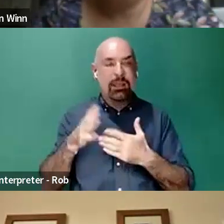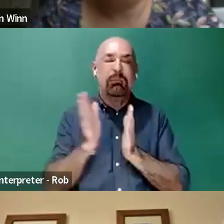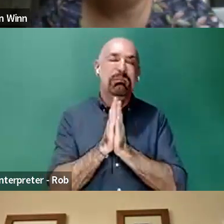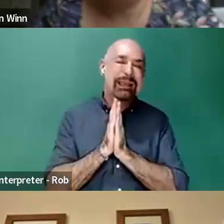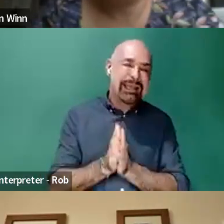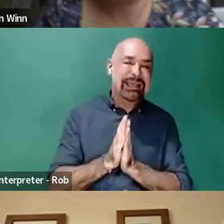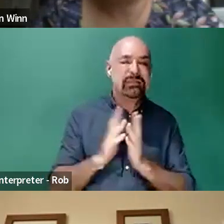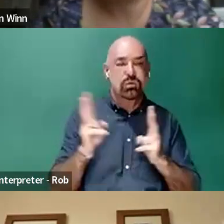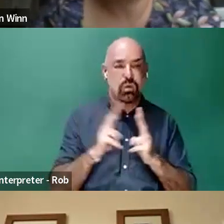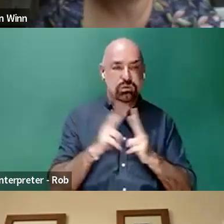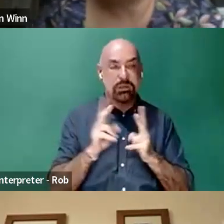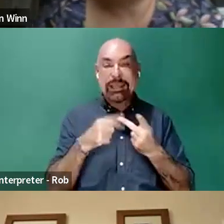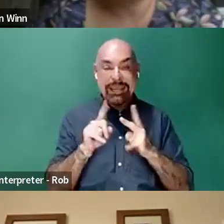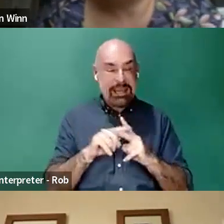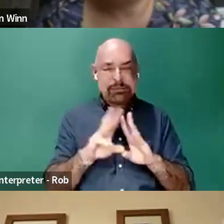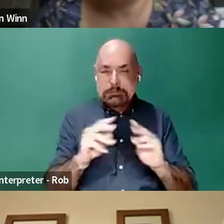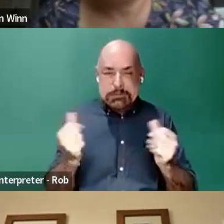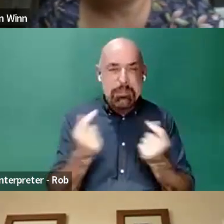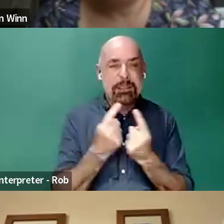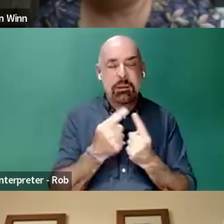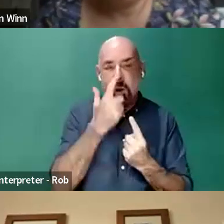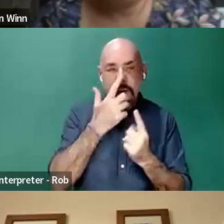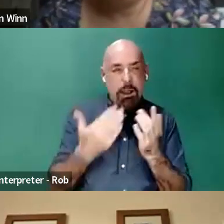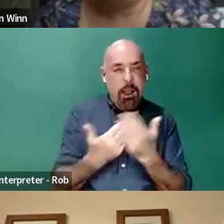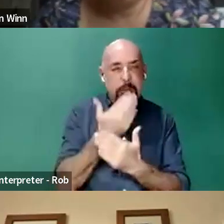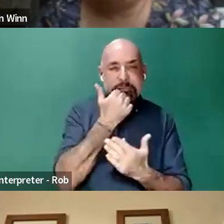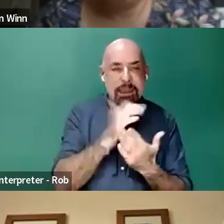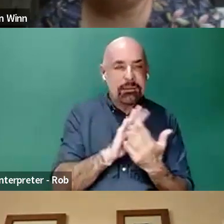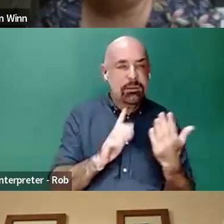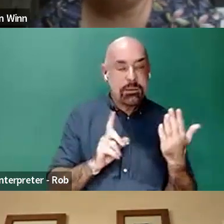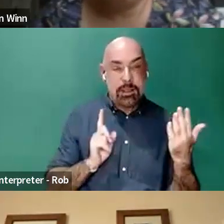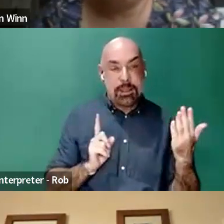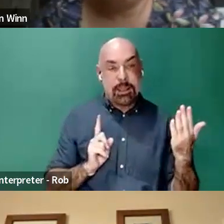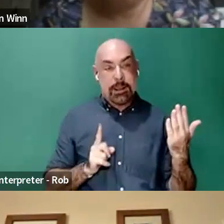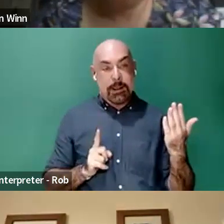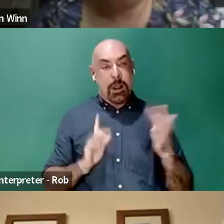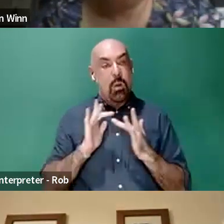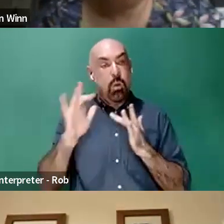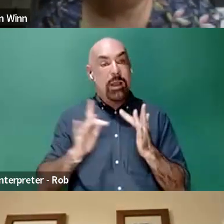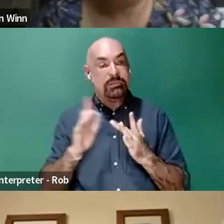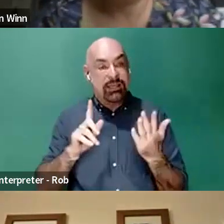If there's anything which we can update, one of the unique things about having it on a website rather than in a magazine